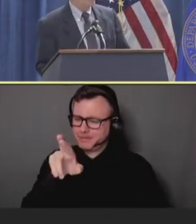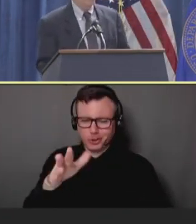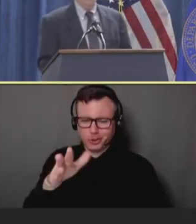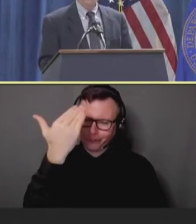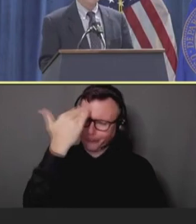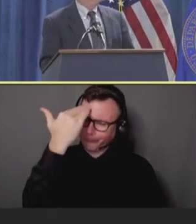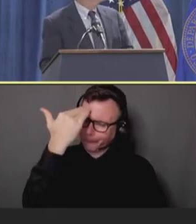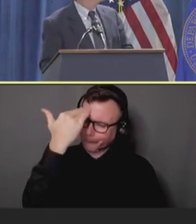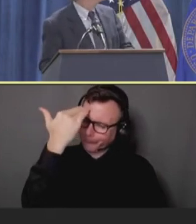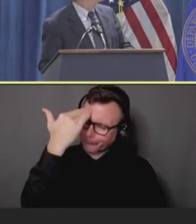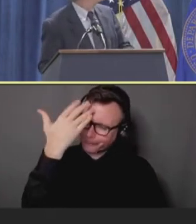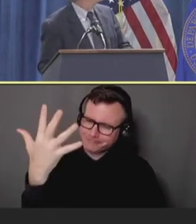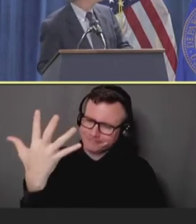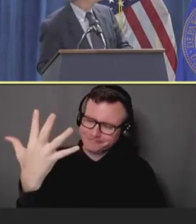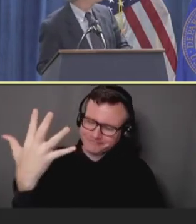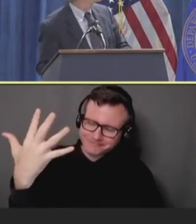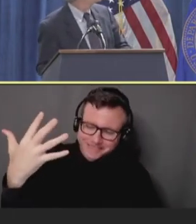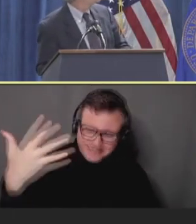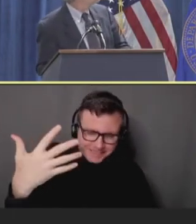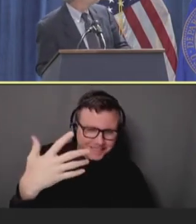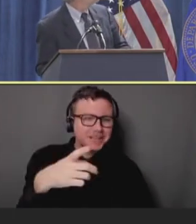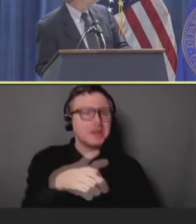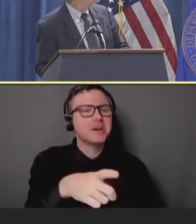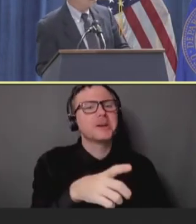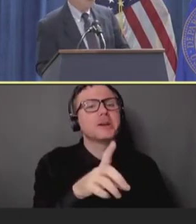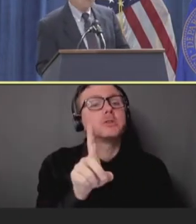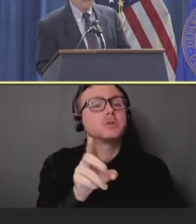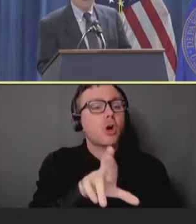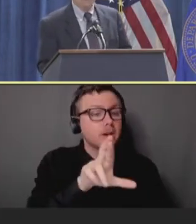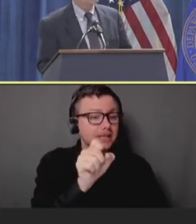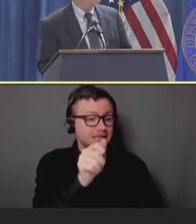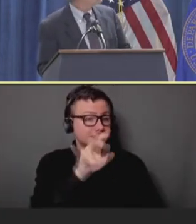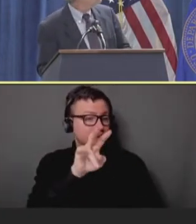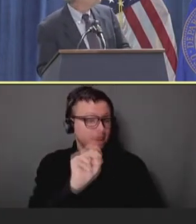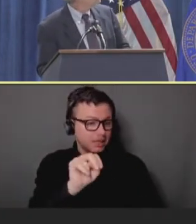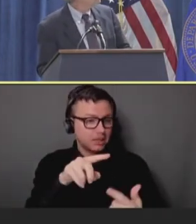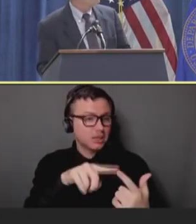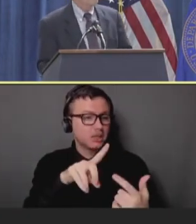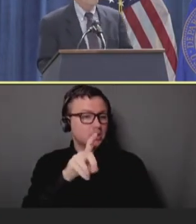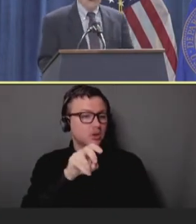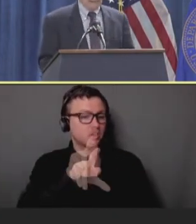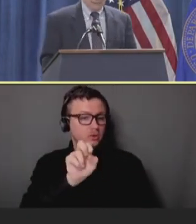there's Dr. Sabin at the top, Dr. Salk [phonetic sp] at the bottom.